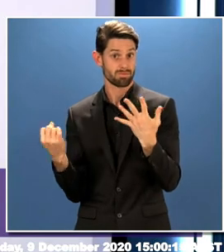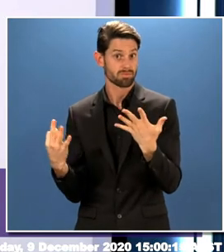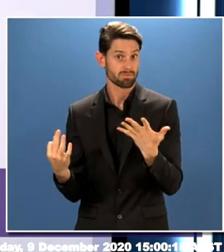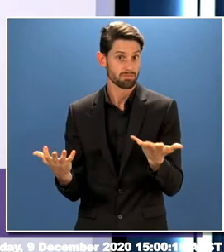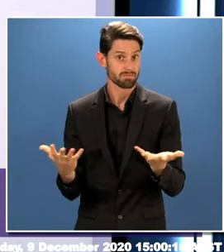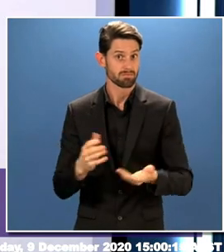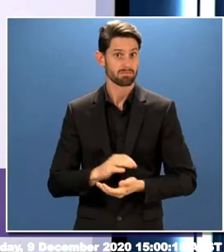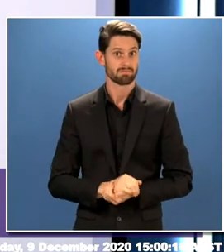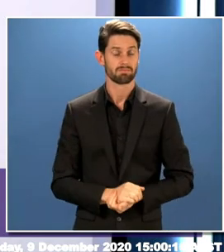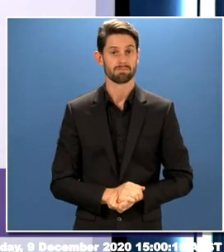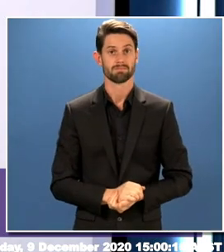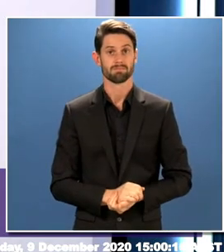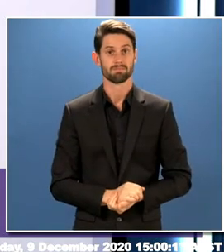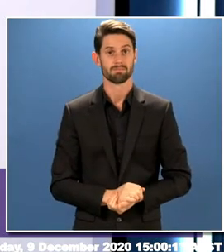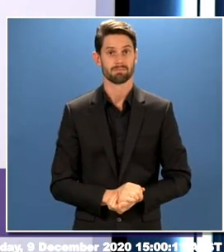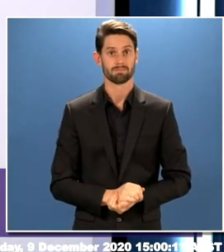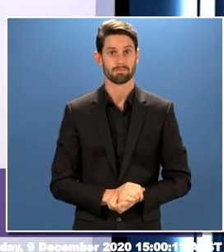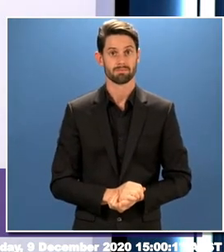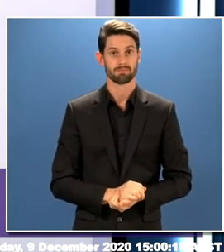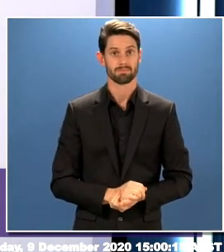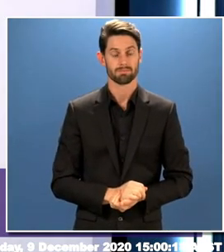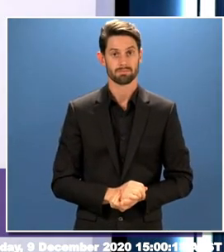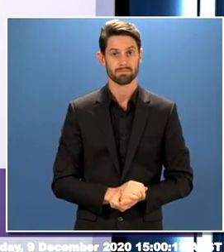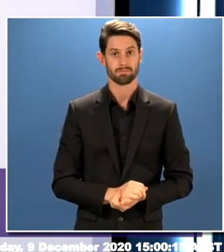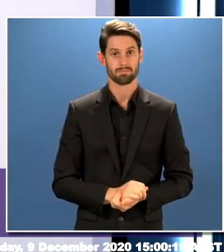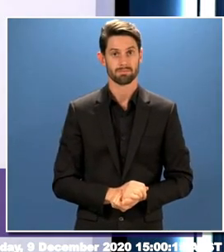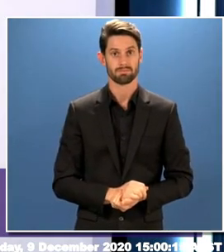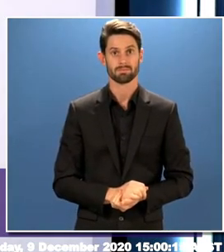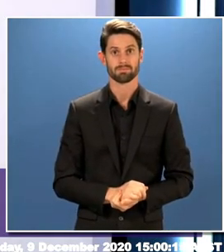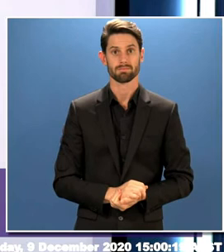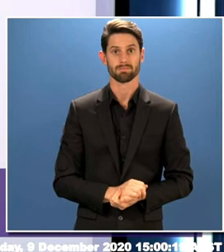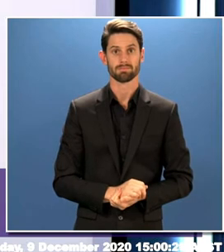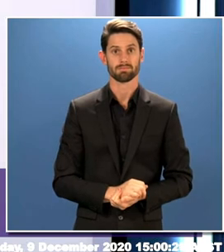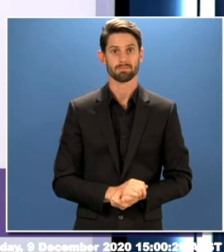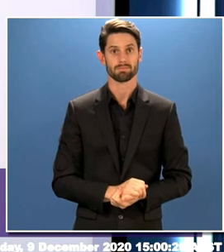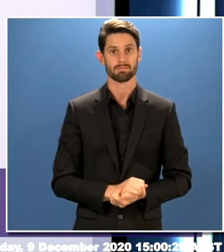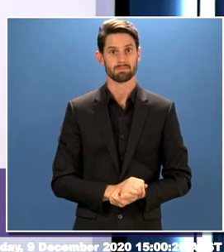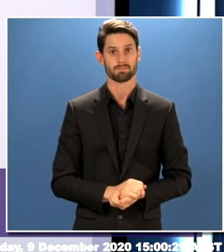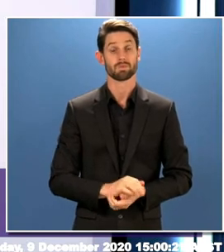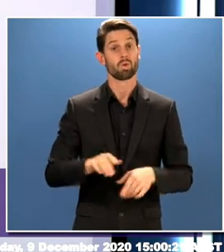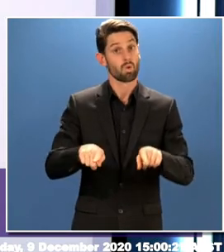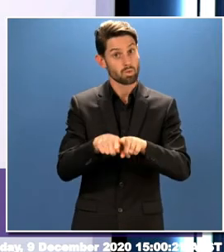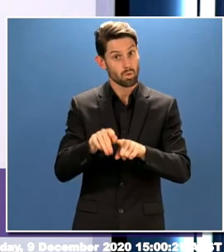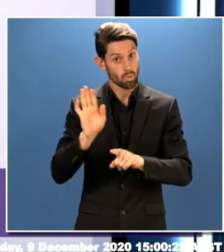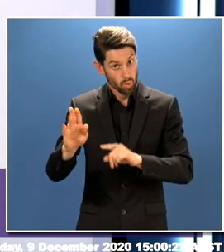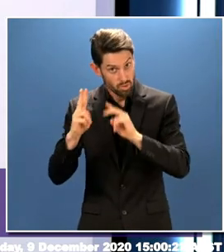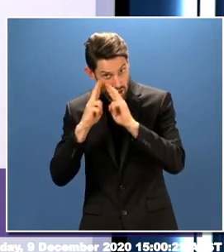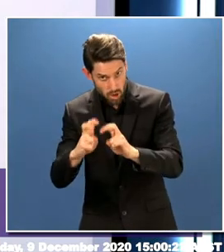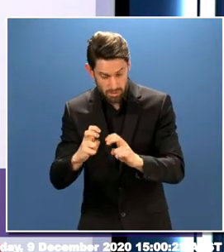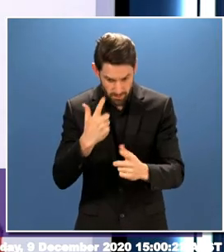And your work, in terms of the research, reveals that while young people with